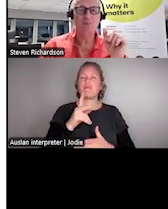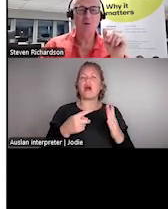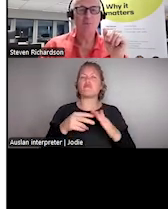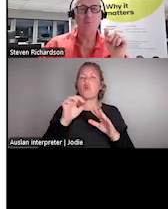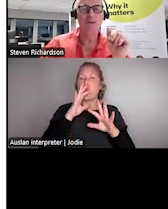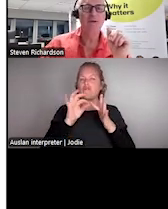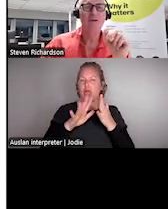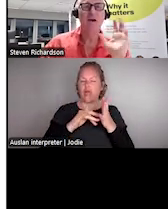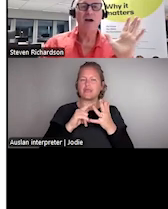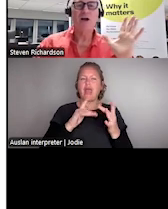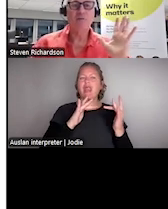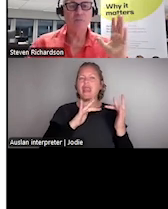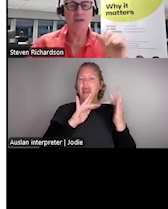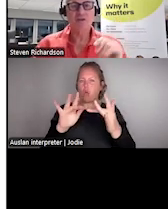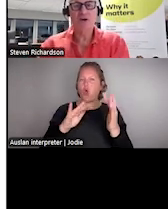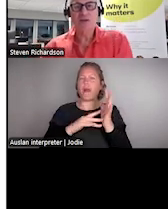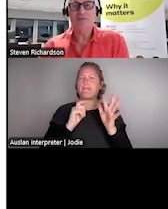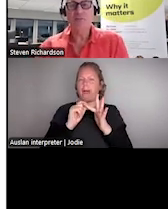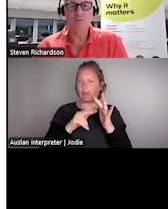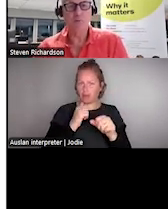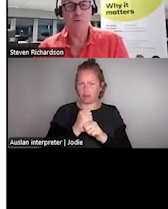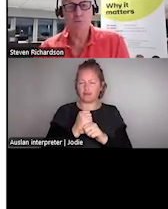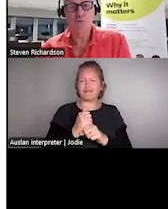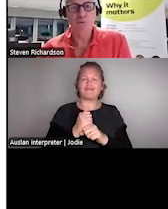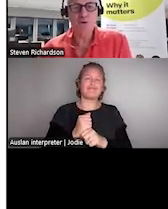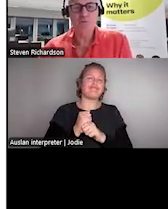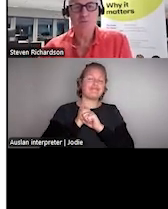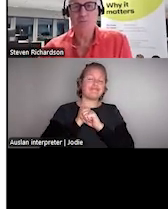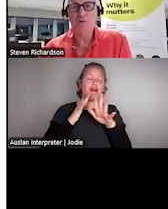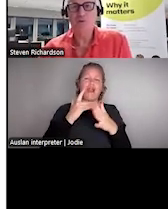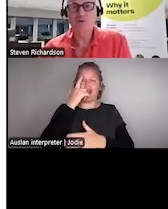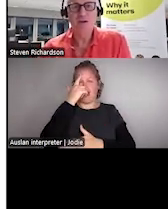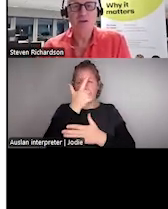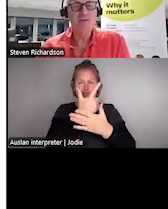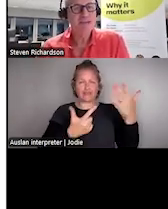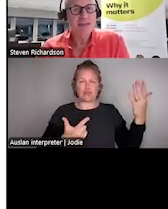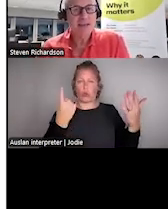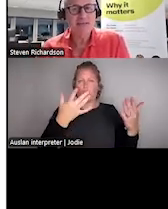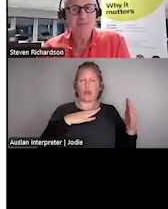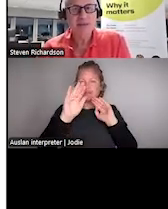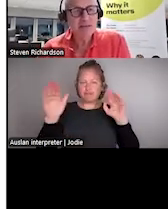network mapping. Making a giant list of people who you are going to approach. Seeking out some lead